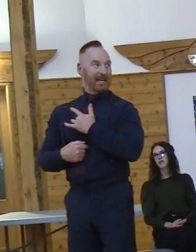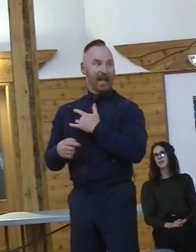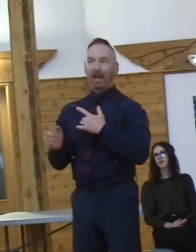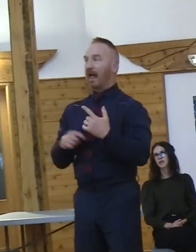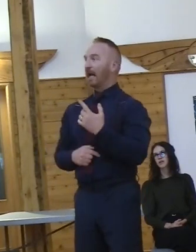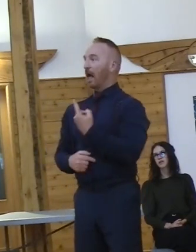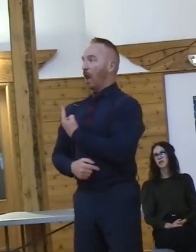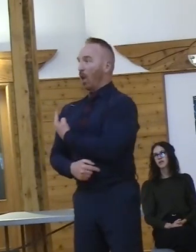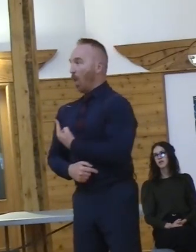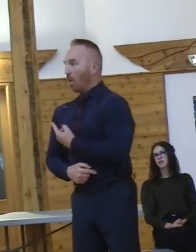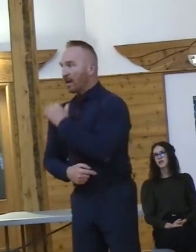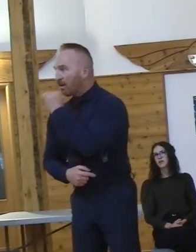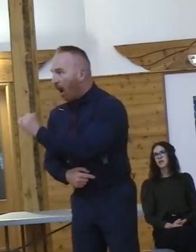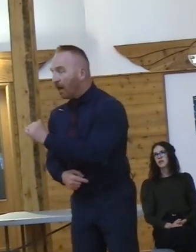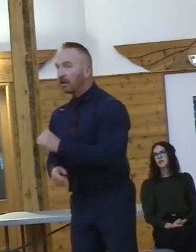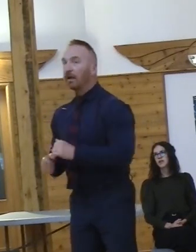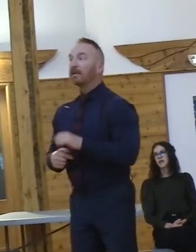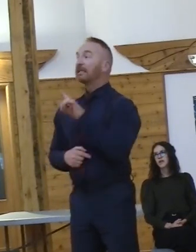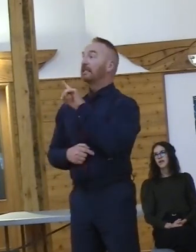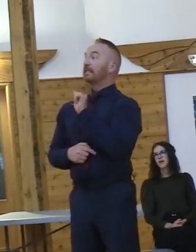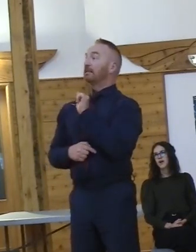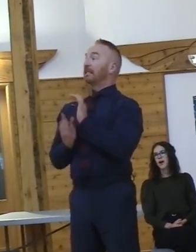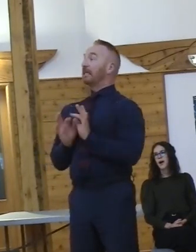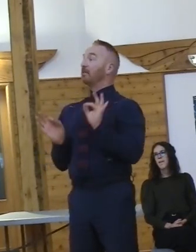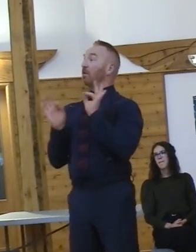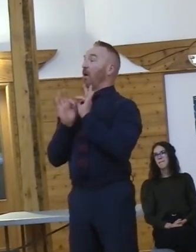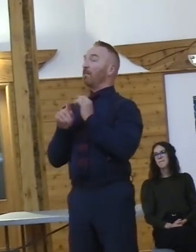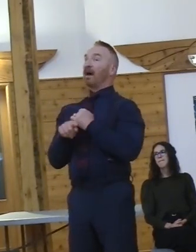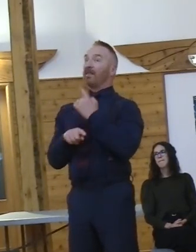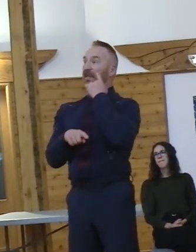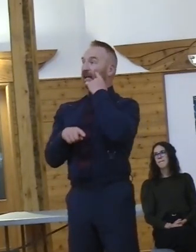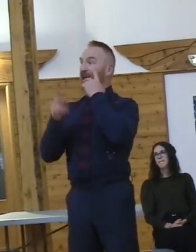But while visibility is important it will never be enough.